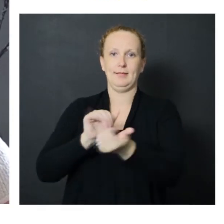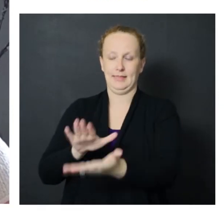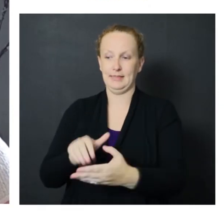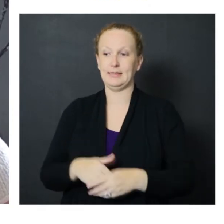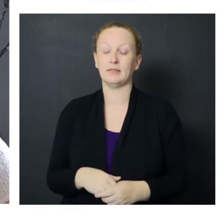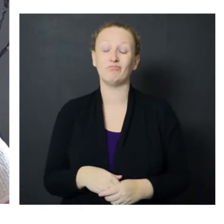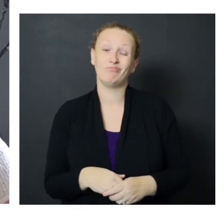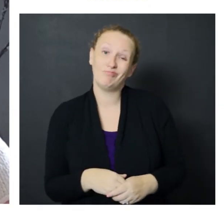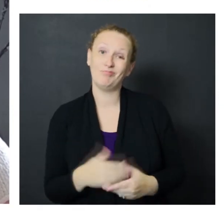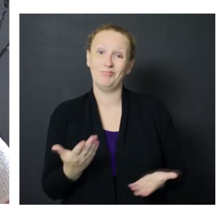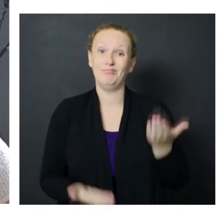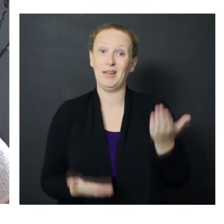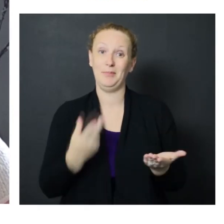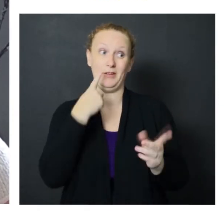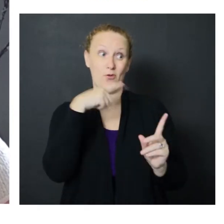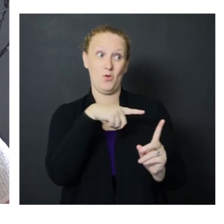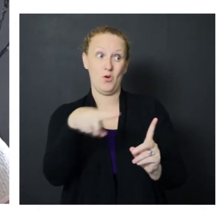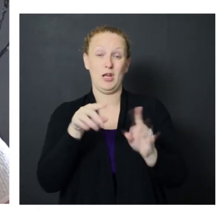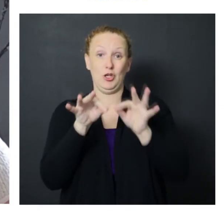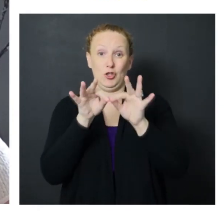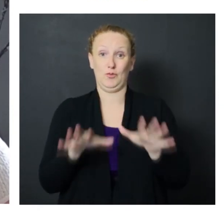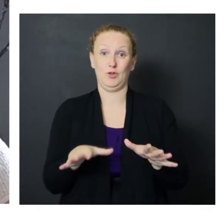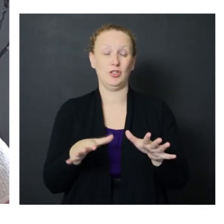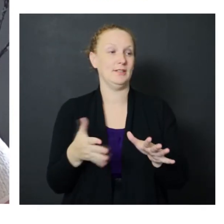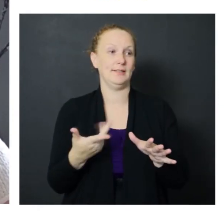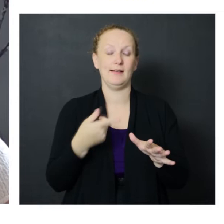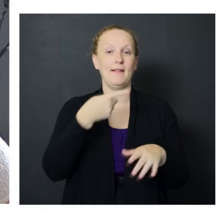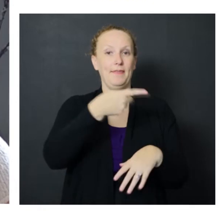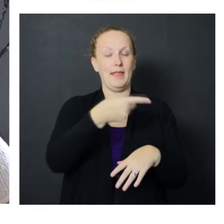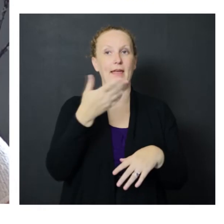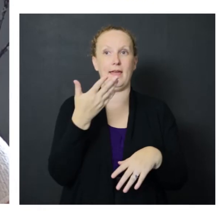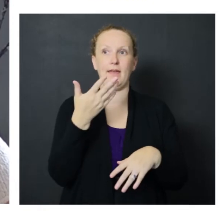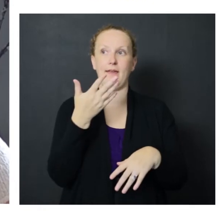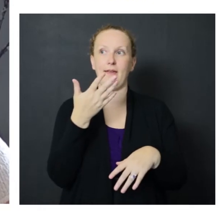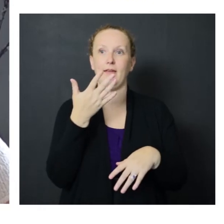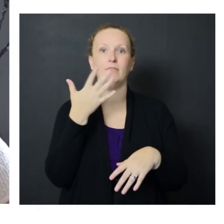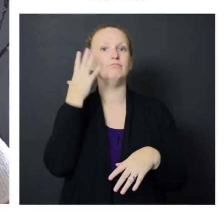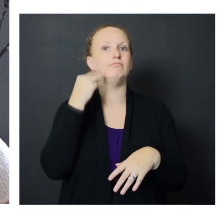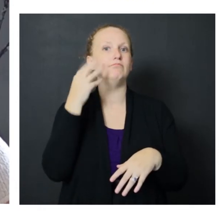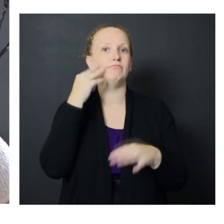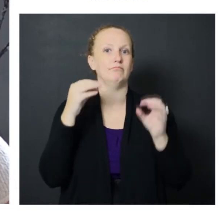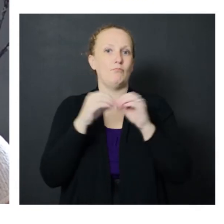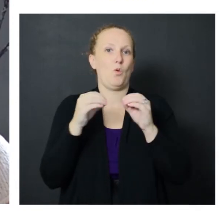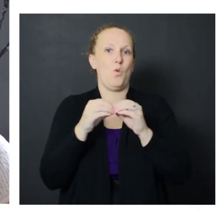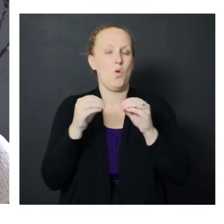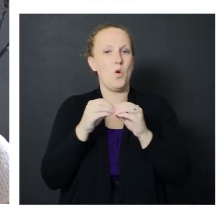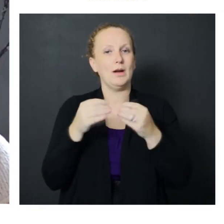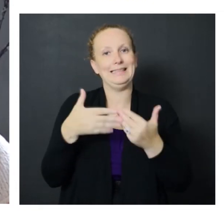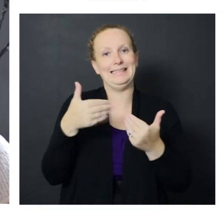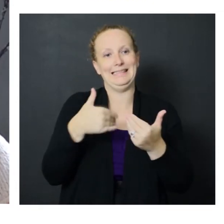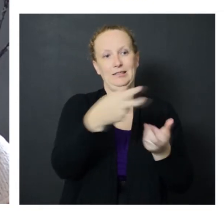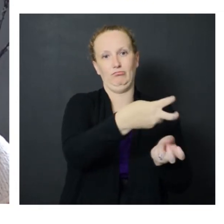and little maybe easier than to interpreters were not certified. Another aspect of it is pure economic, as